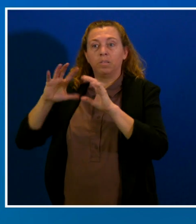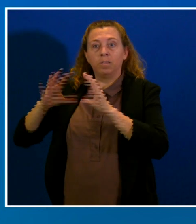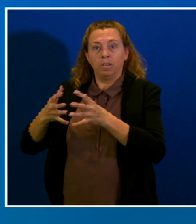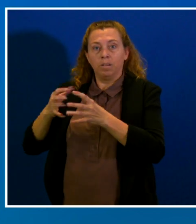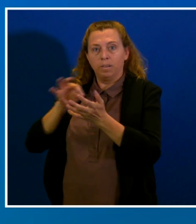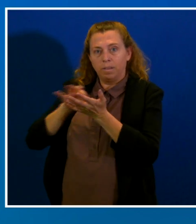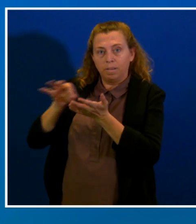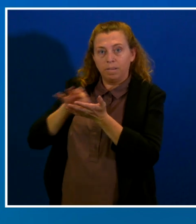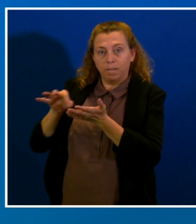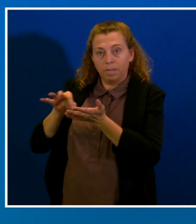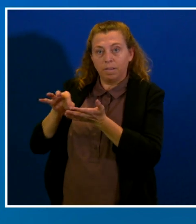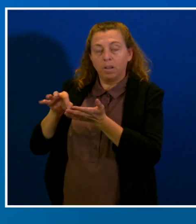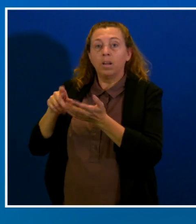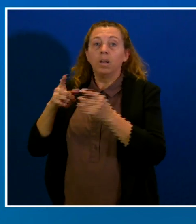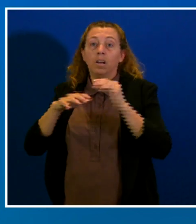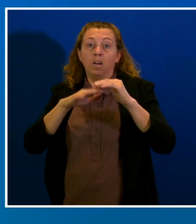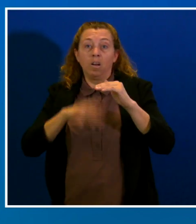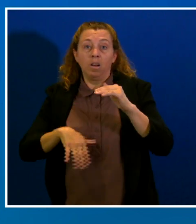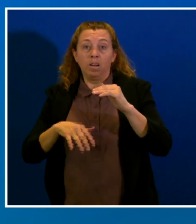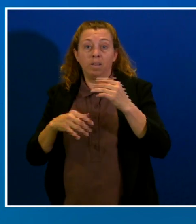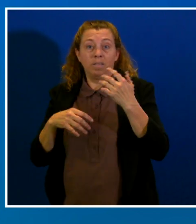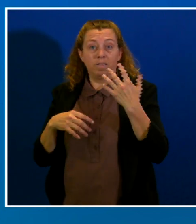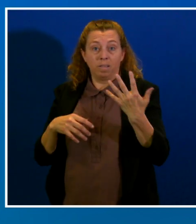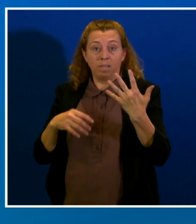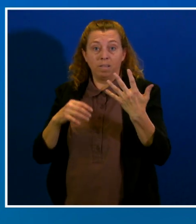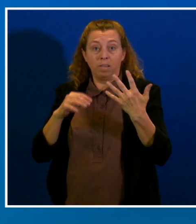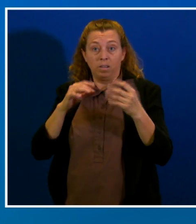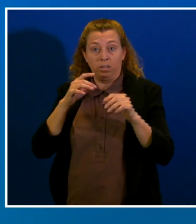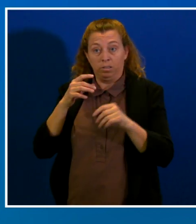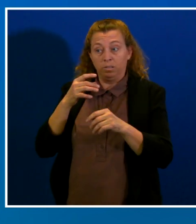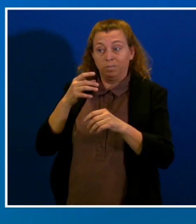admissions per one hundred thousand people over seven days.